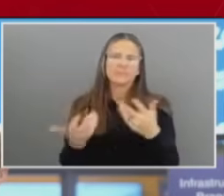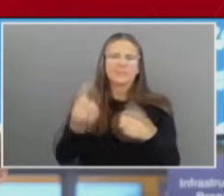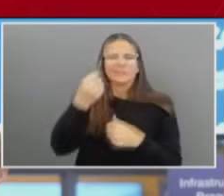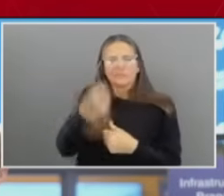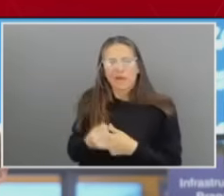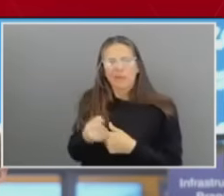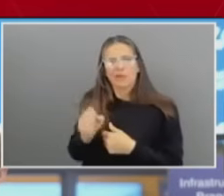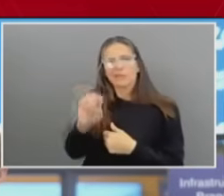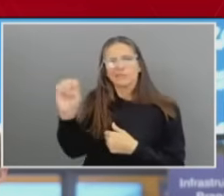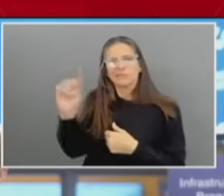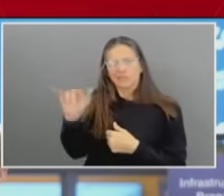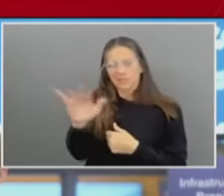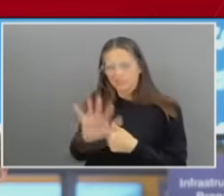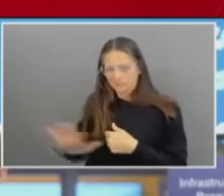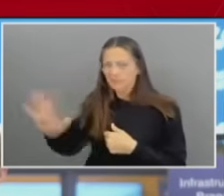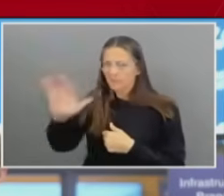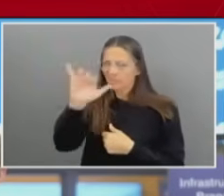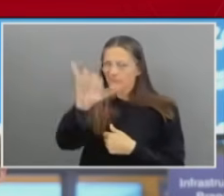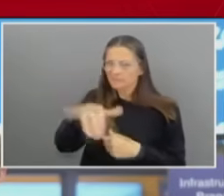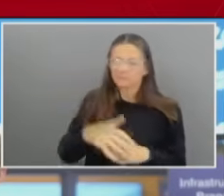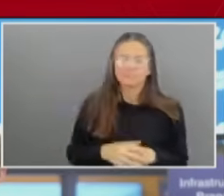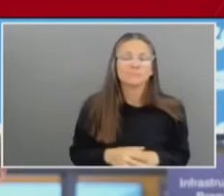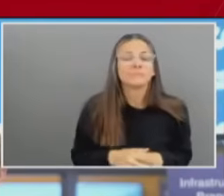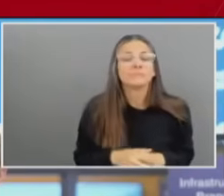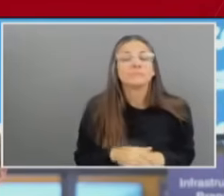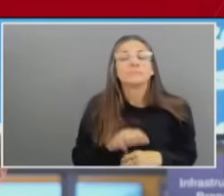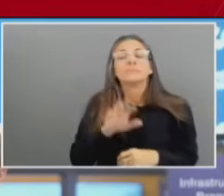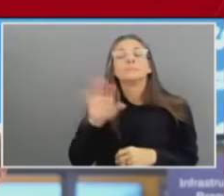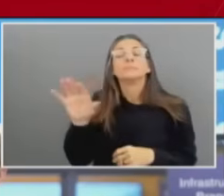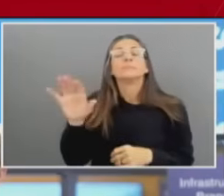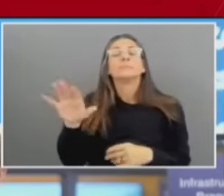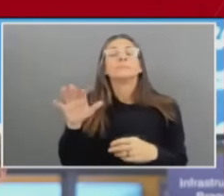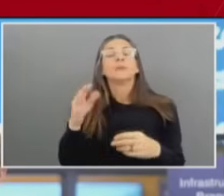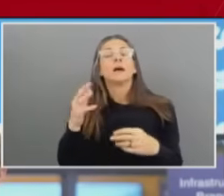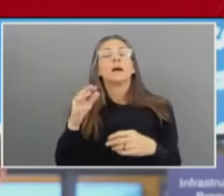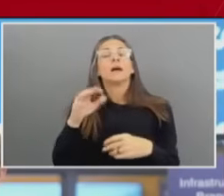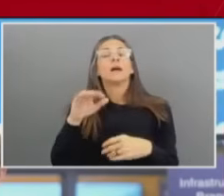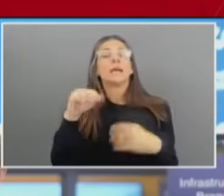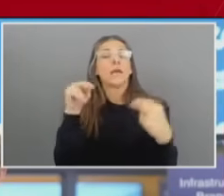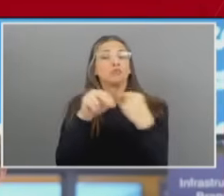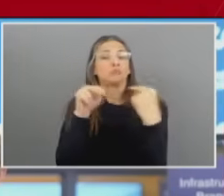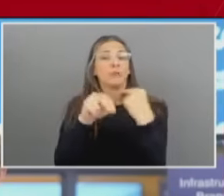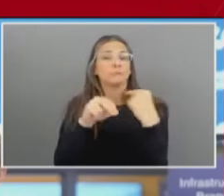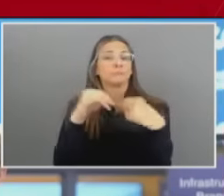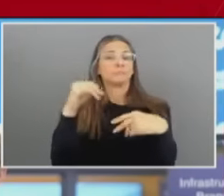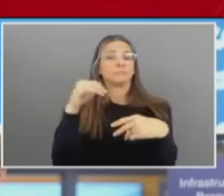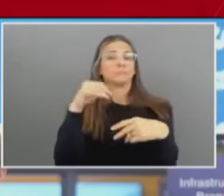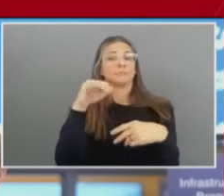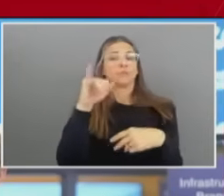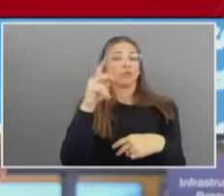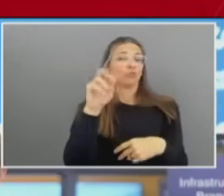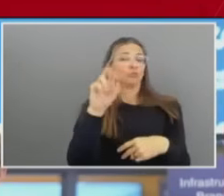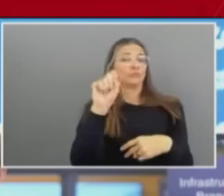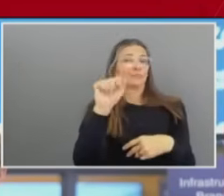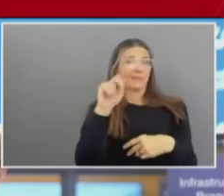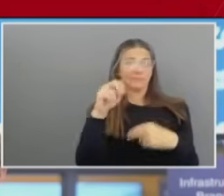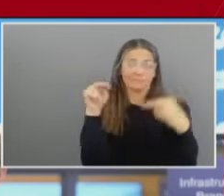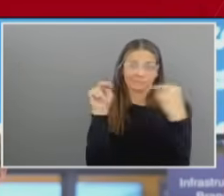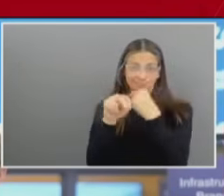ICE IS STILL AFFECTING TREES, PARTICULARLY IN SOUTHERN AND EASTERN KENTUCKY. SOME PROGRESS OVERNIGHT. INTERSTATES. ROUTE.